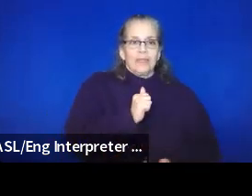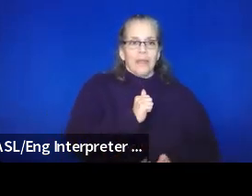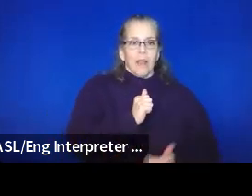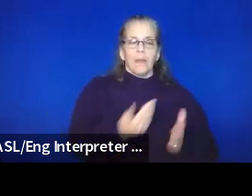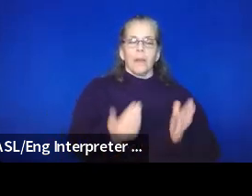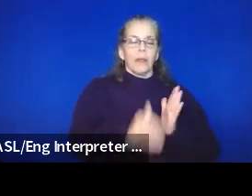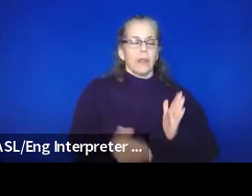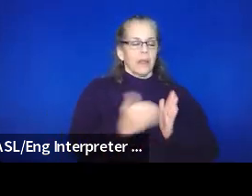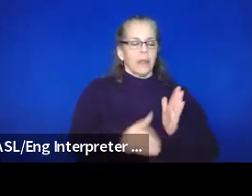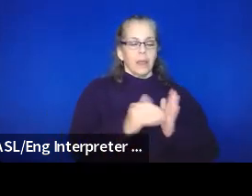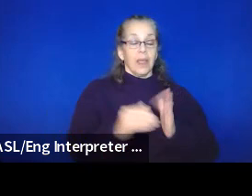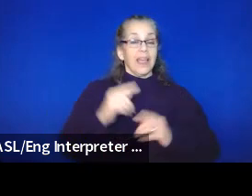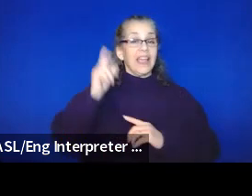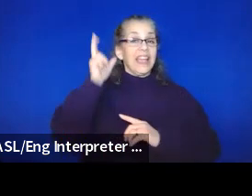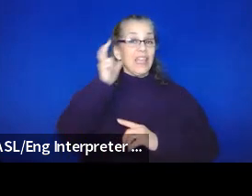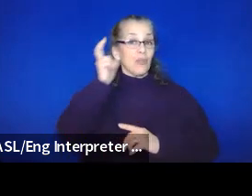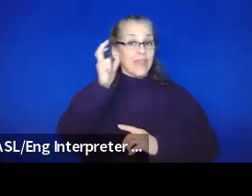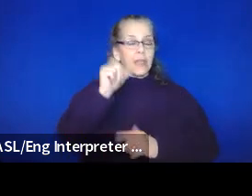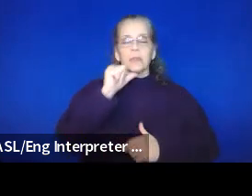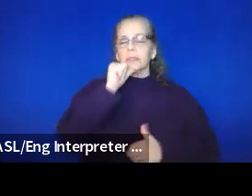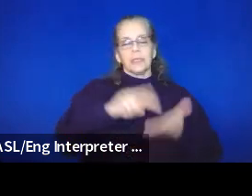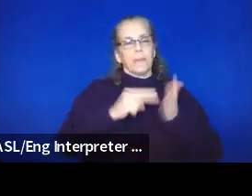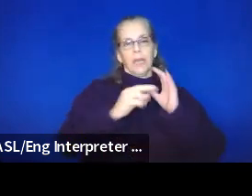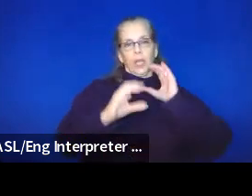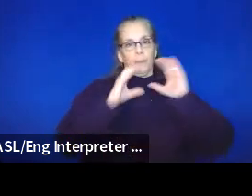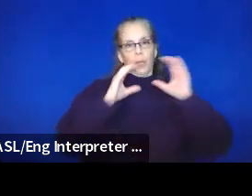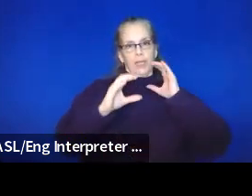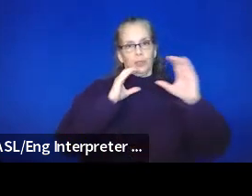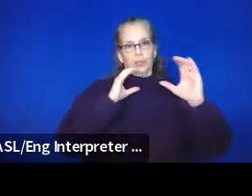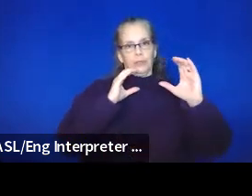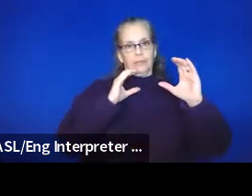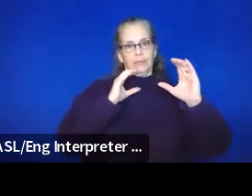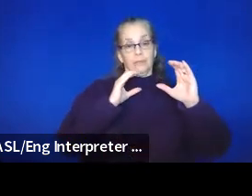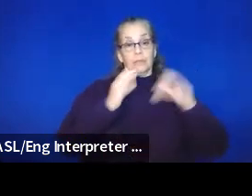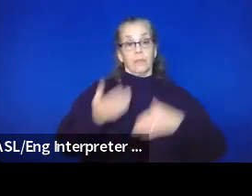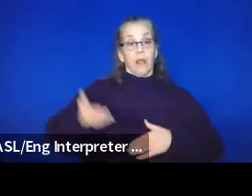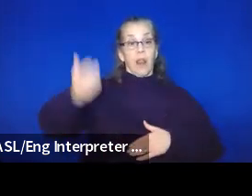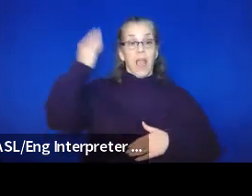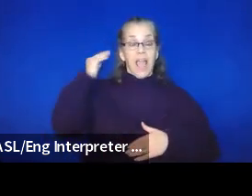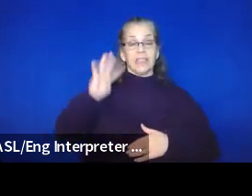communication. The last 40 years [clearing throat] let me